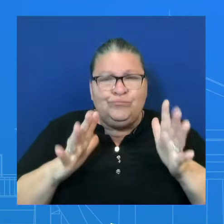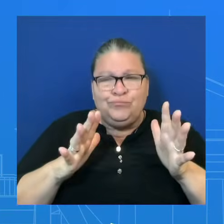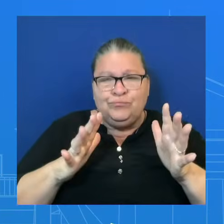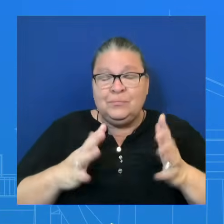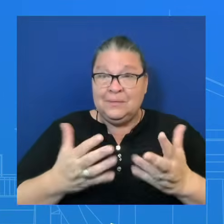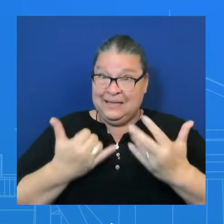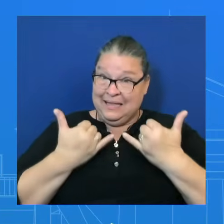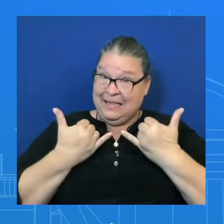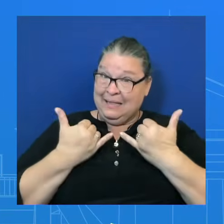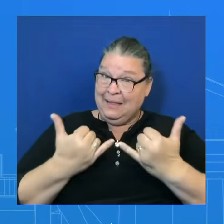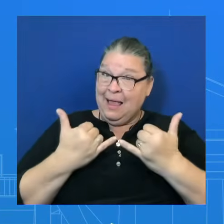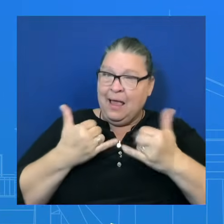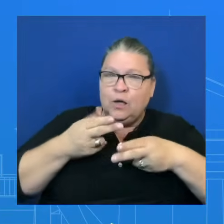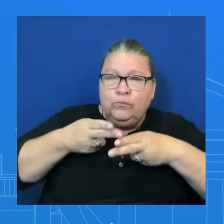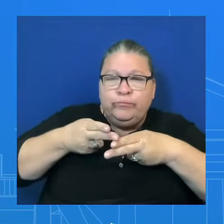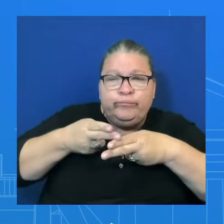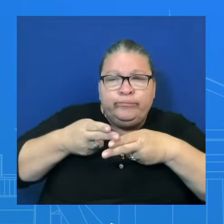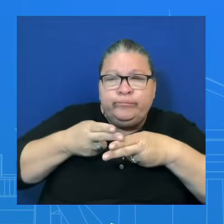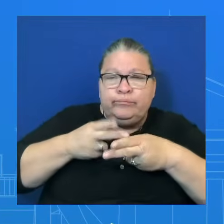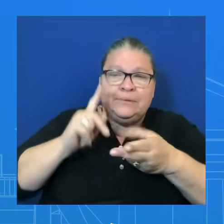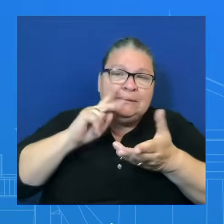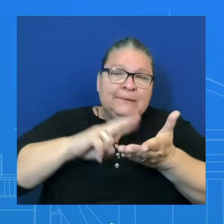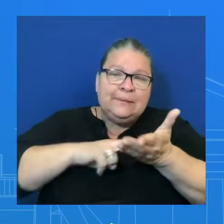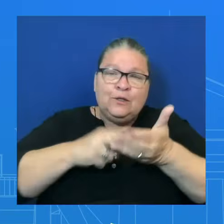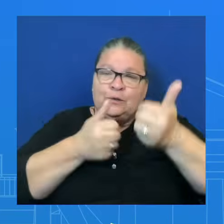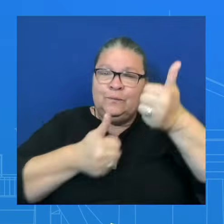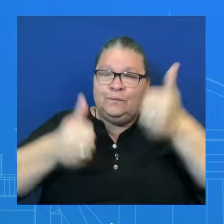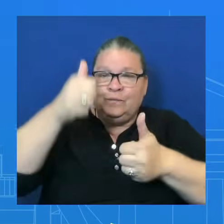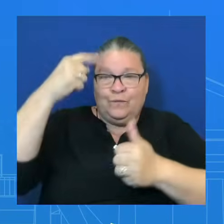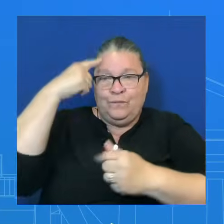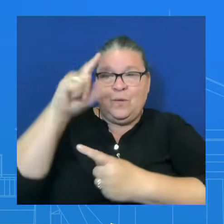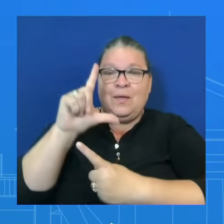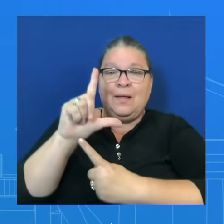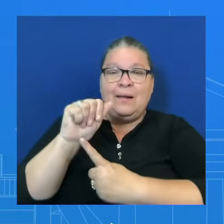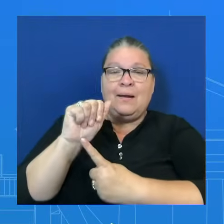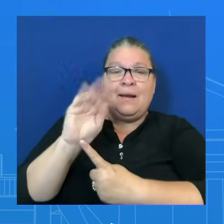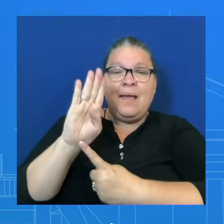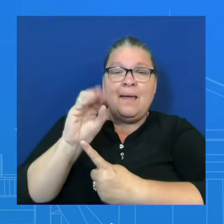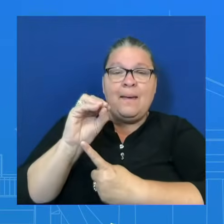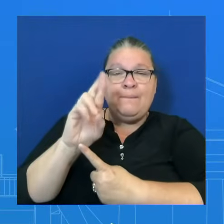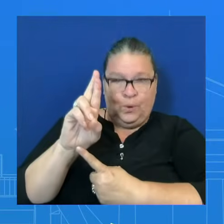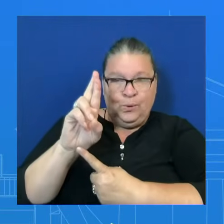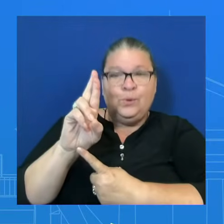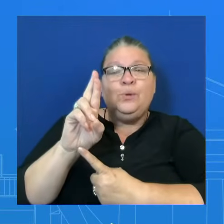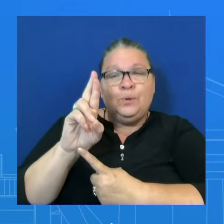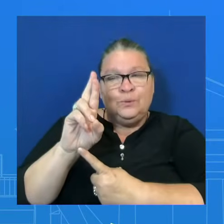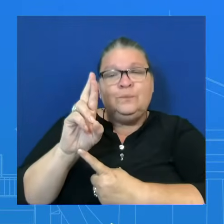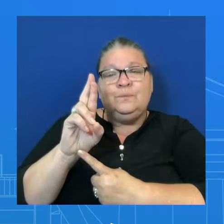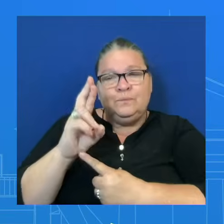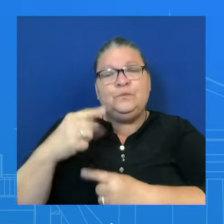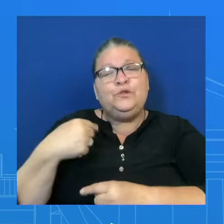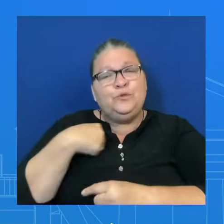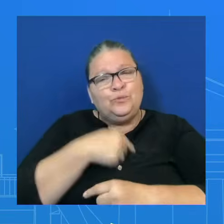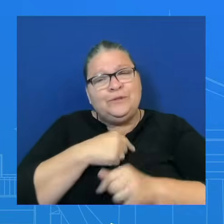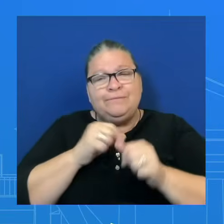And he has confidence, and we're going to do everything that we can to make sure that she actually becomes Secretary. The Press: He nominated her at the end of February;